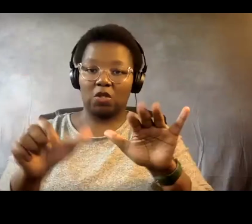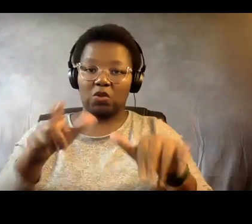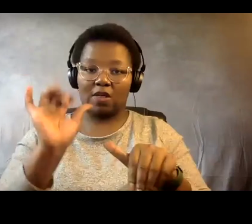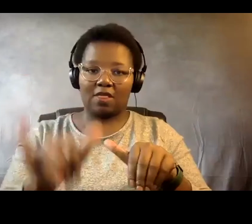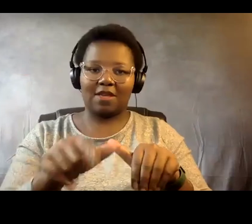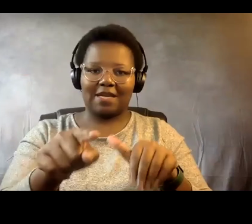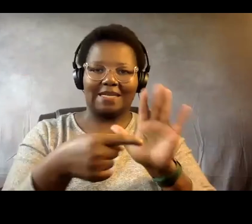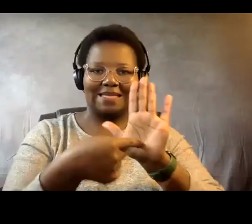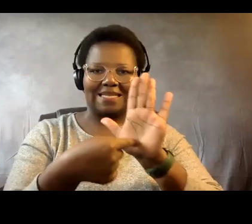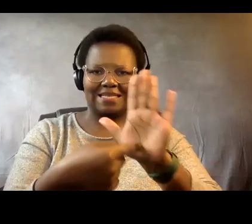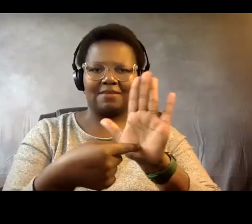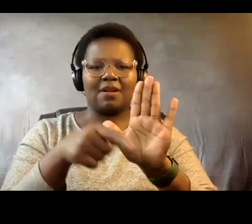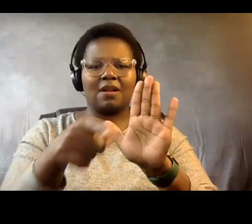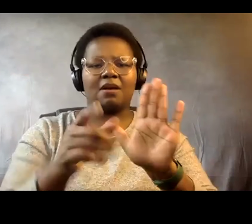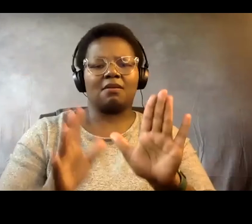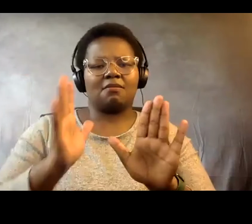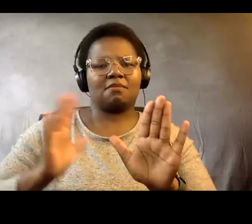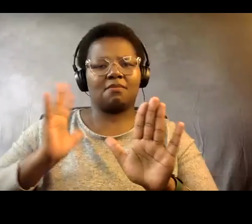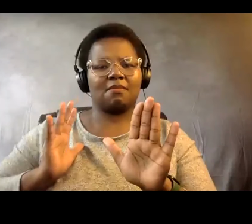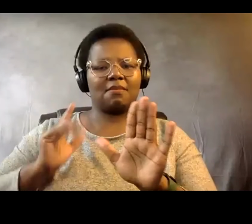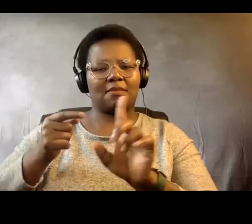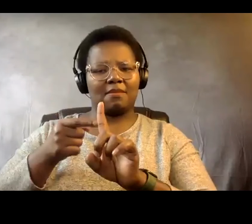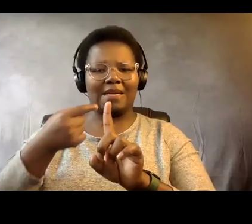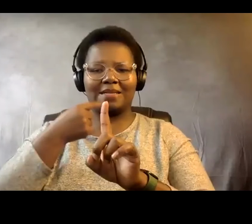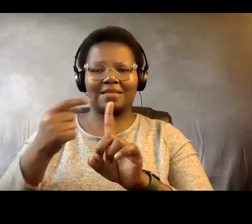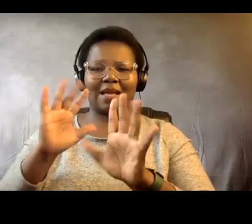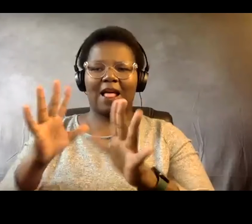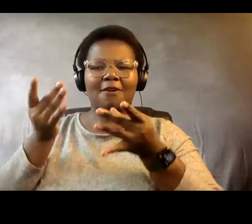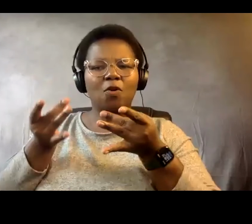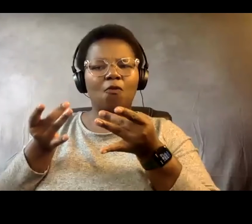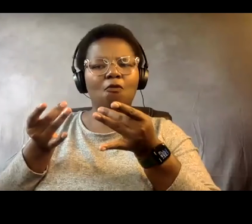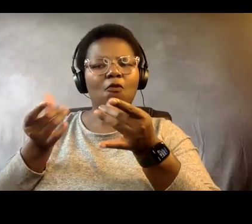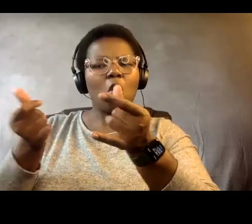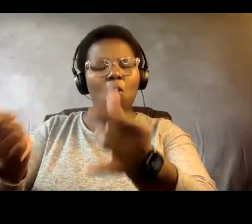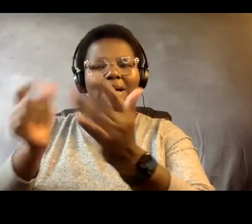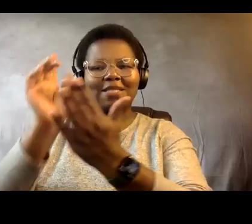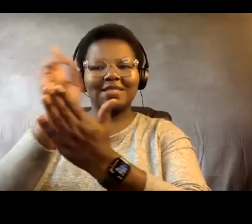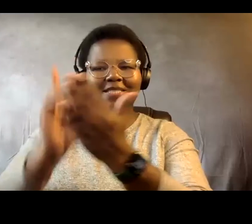template by a Fluent Design System, which is a team at Microsoft, and they provide this Figma